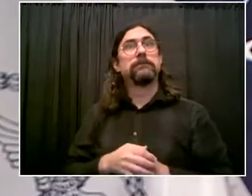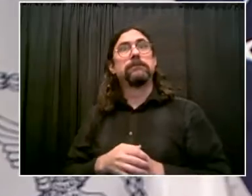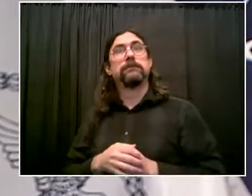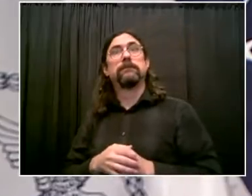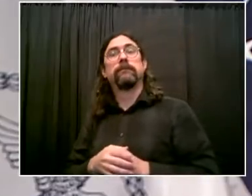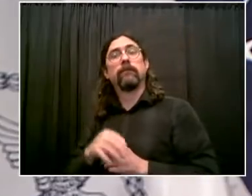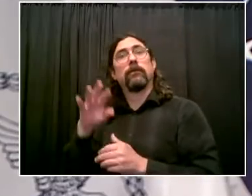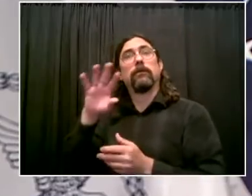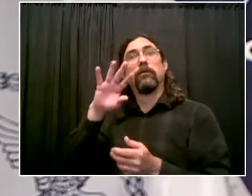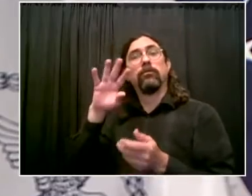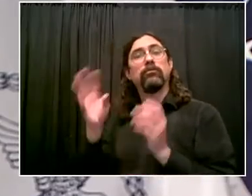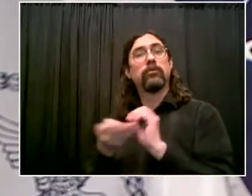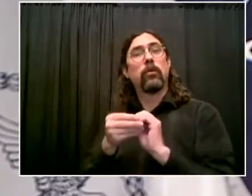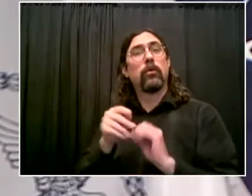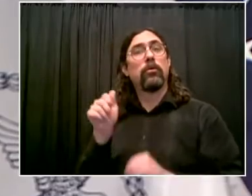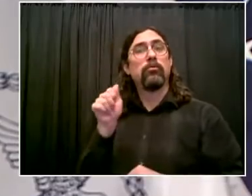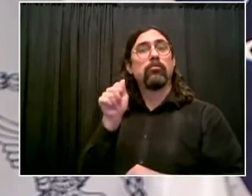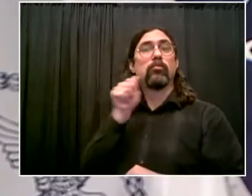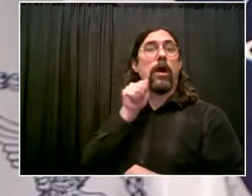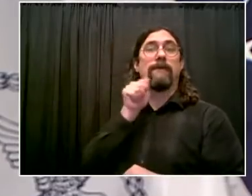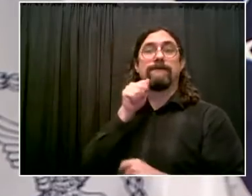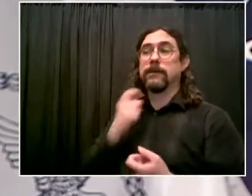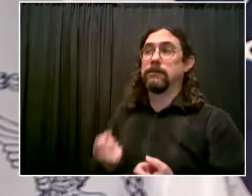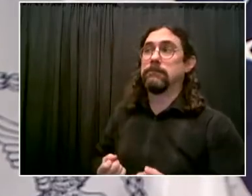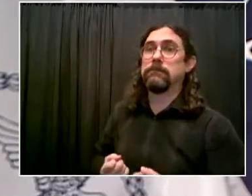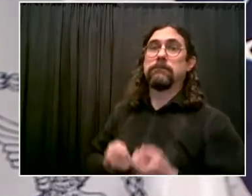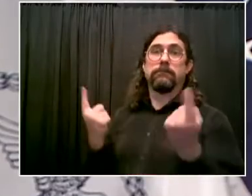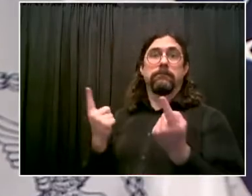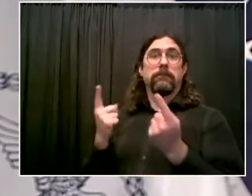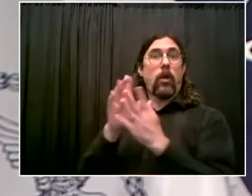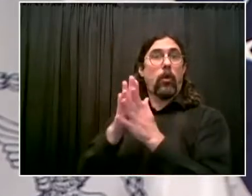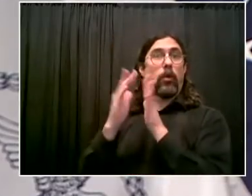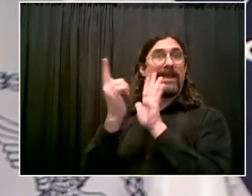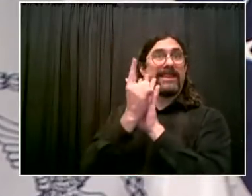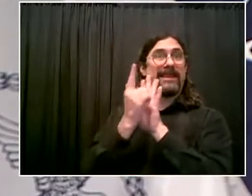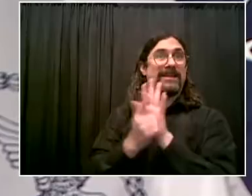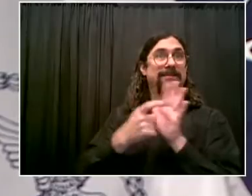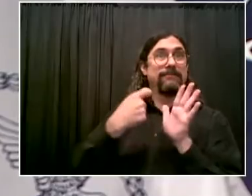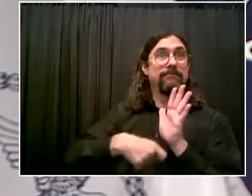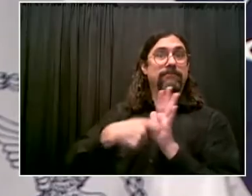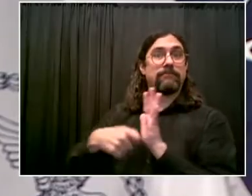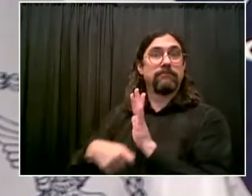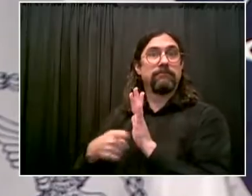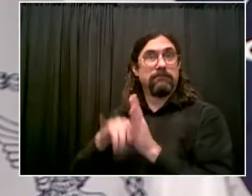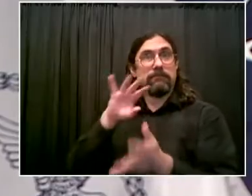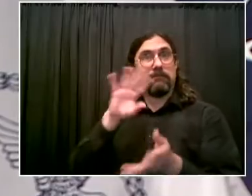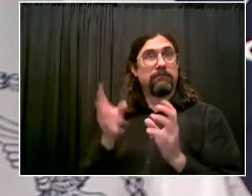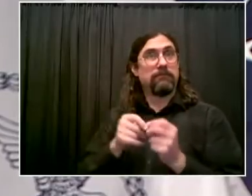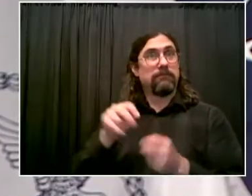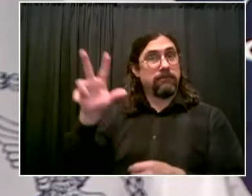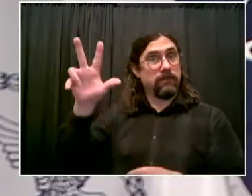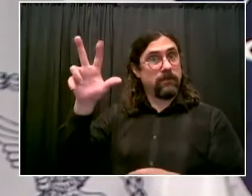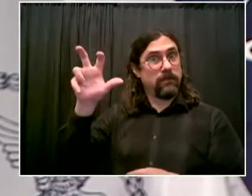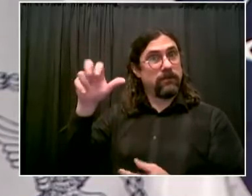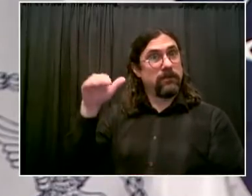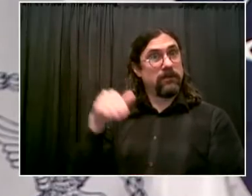YOU SAID YOU WERE GOING TO PAY VIA AND LEGAL DEFENSE FUND, JUST WONDERING